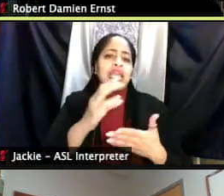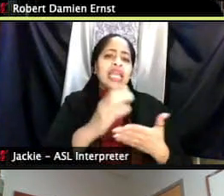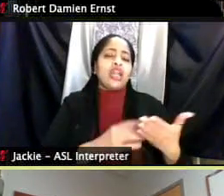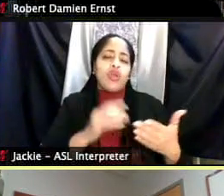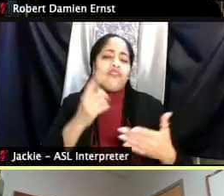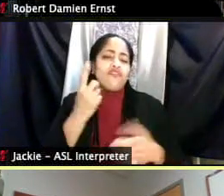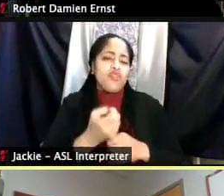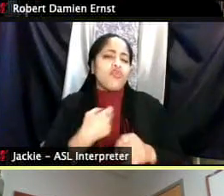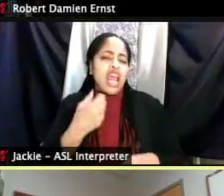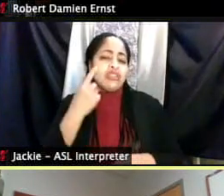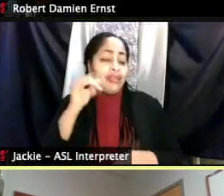That's exactly right.